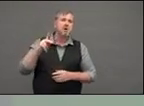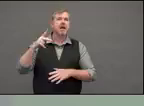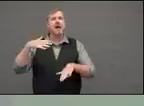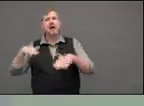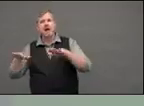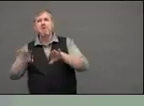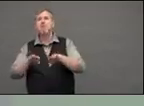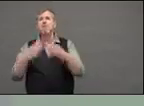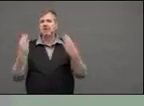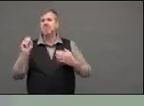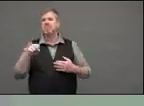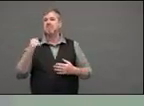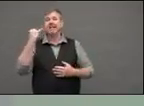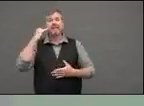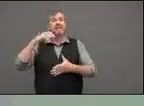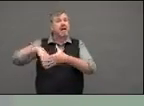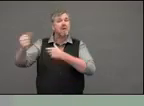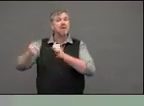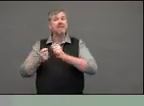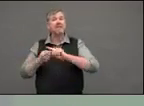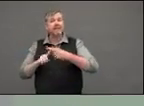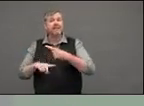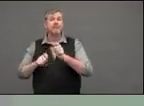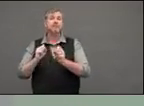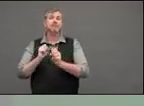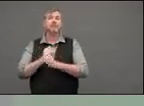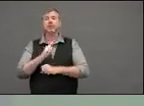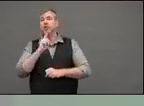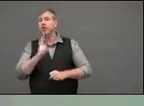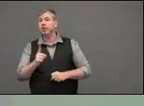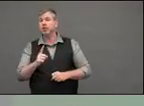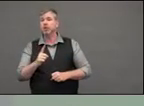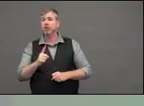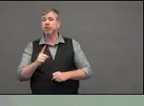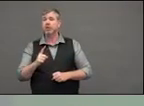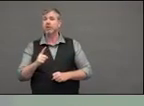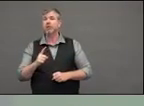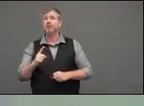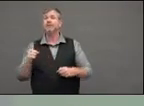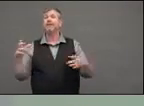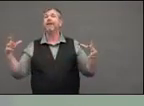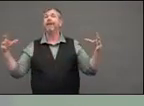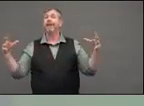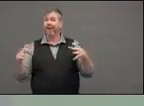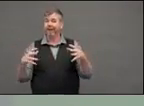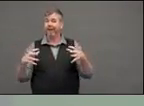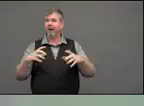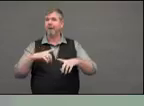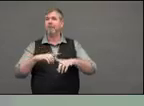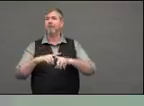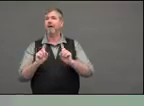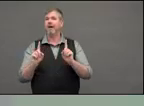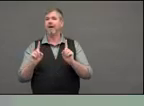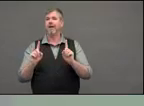friends you know make sure that you stay within those friends don't try to like go out to more or anything and if you go out to the